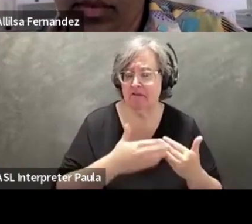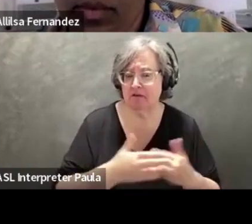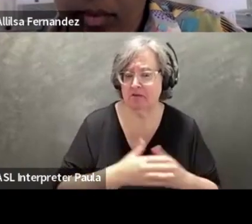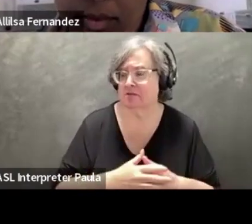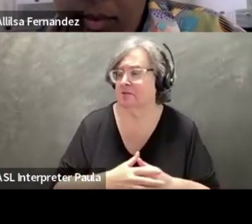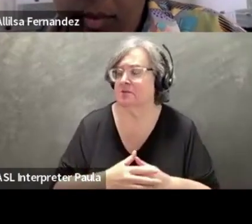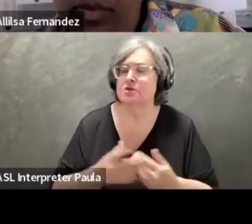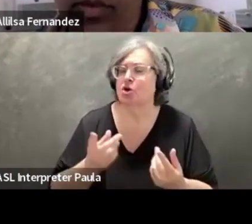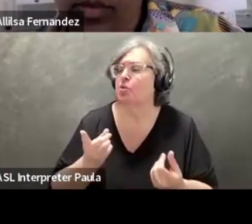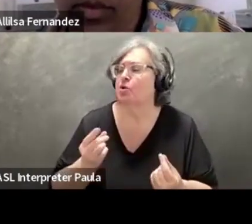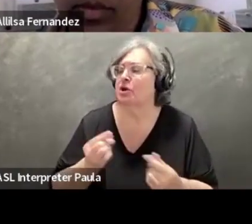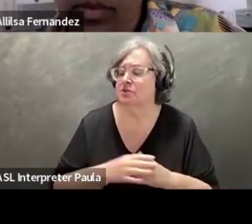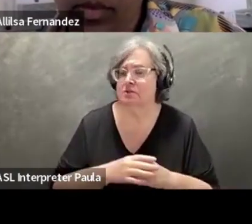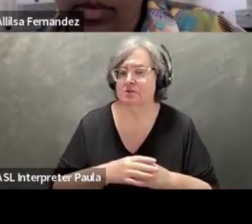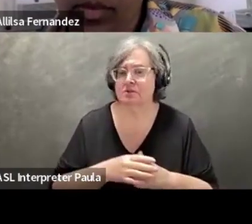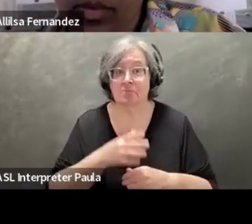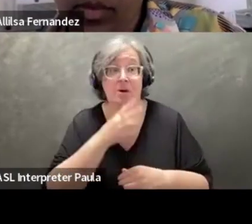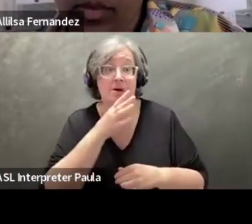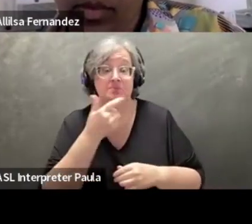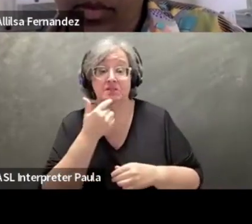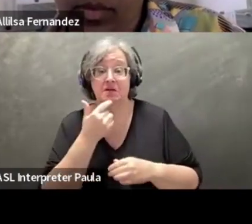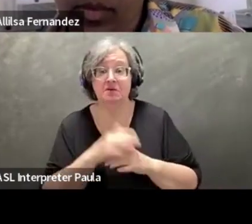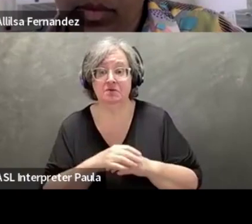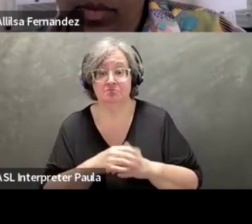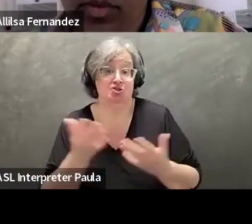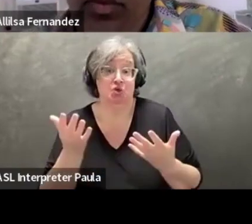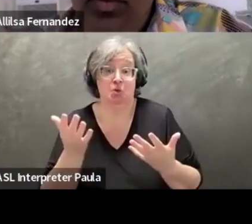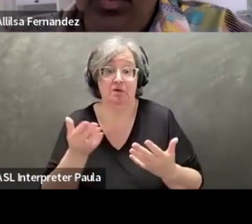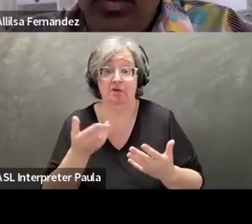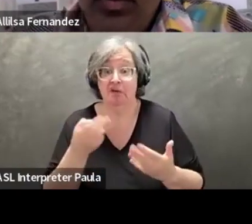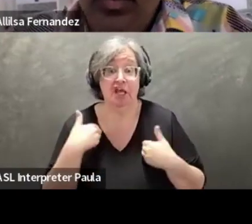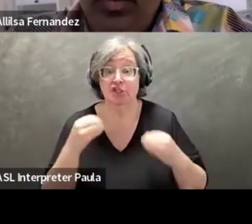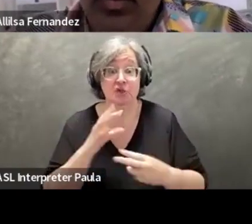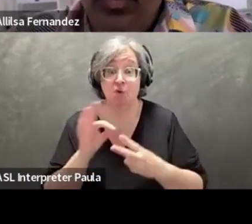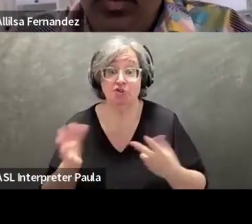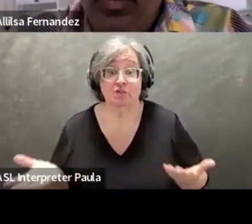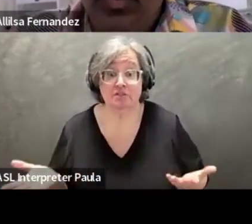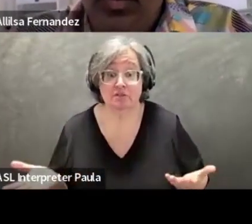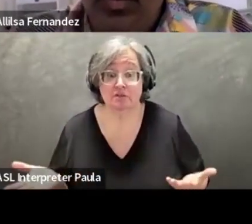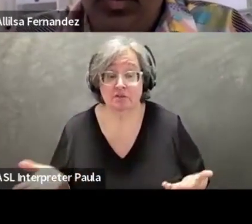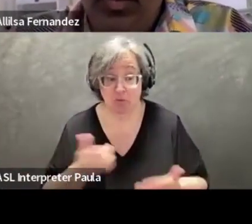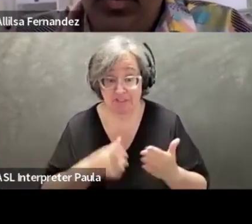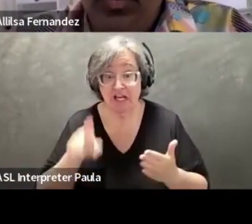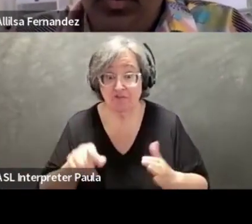want to do? My mom was like, shoot. He ain't got no choice. What? What do we got to do? What he got to do to be here? And it